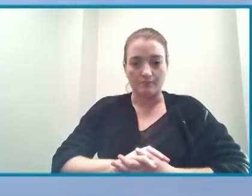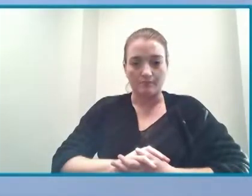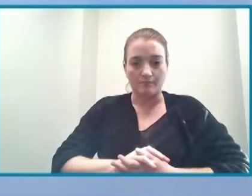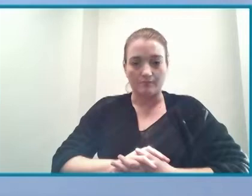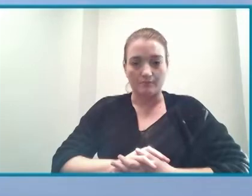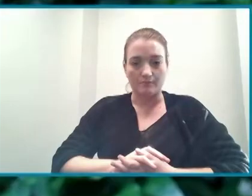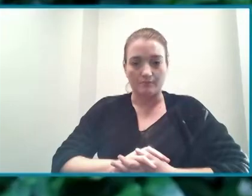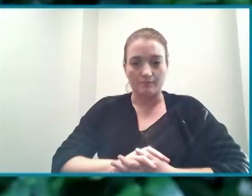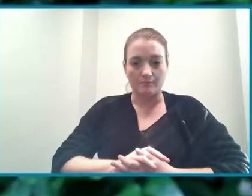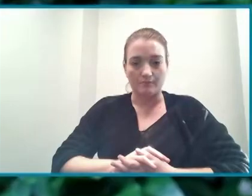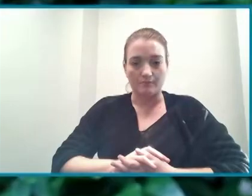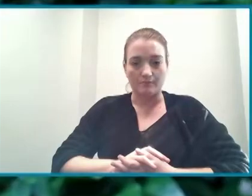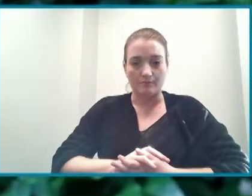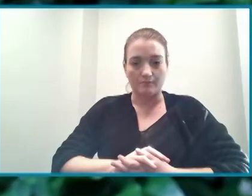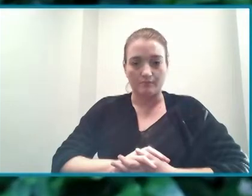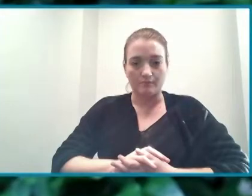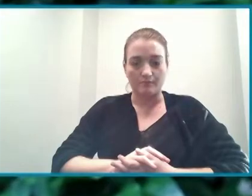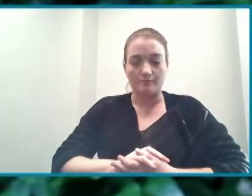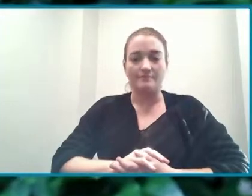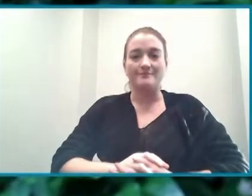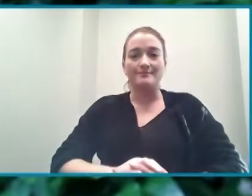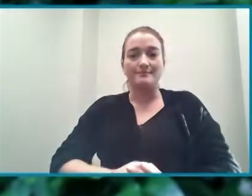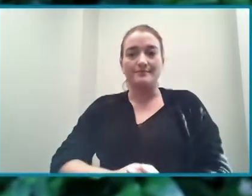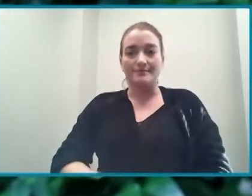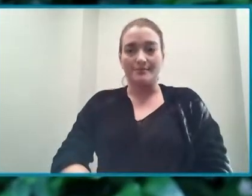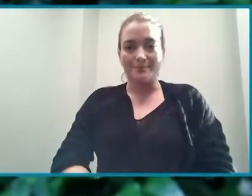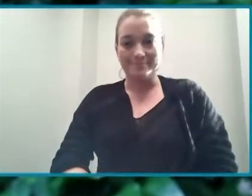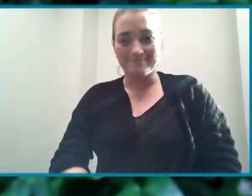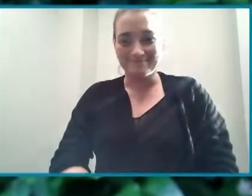but as far as traditions is concerned or culture,